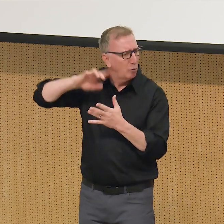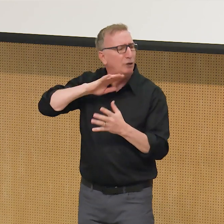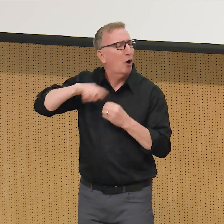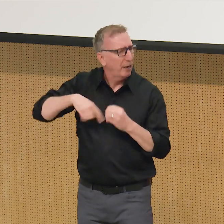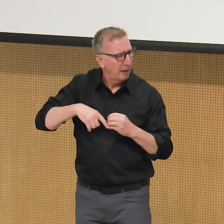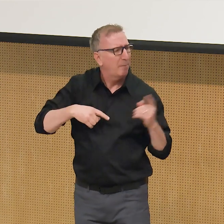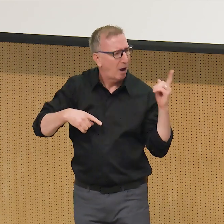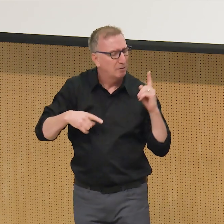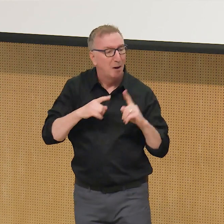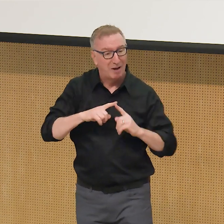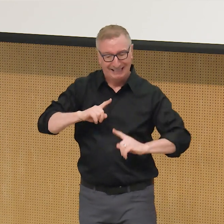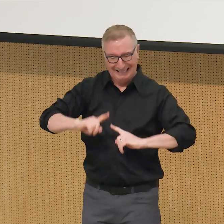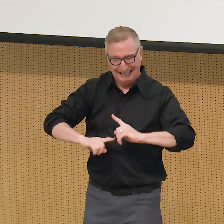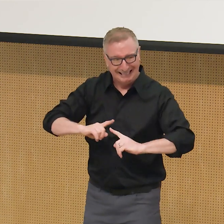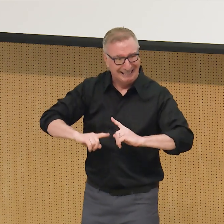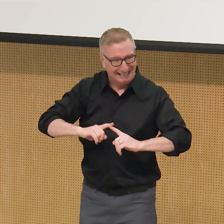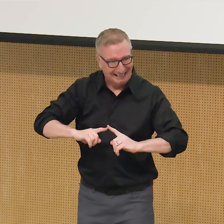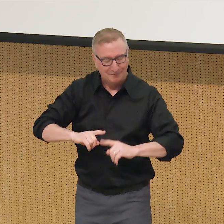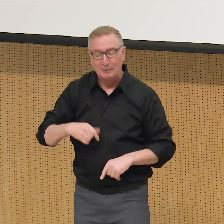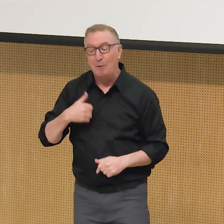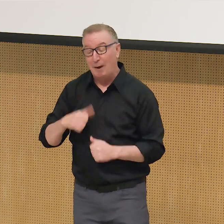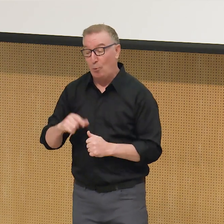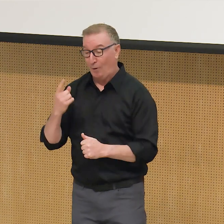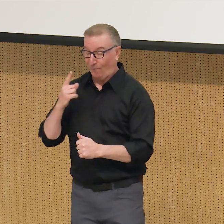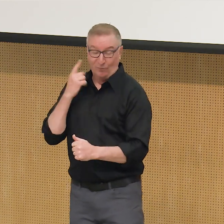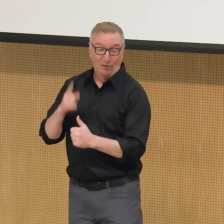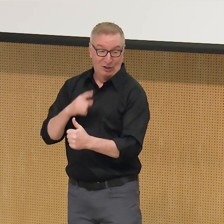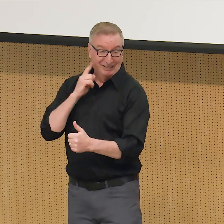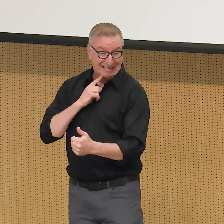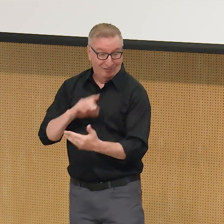and some of the context that they were talking about, but my sign language was not up to par yet.